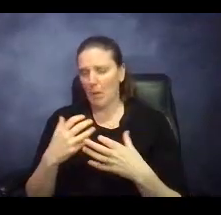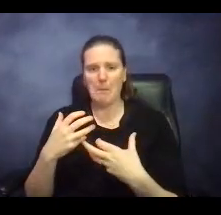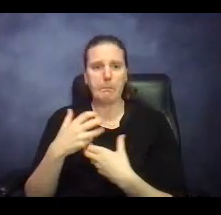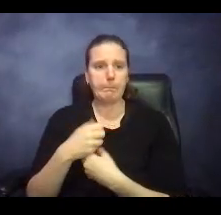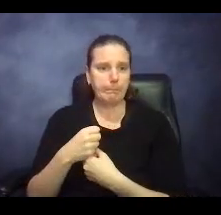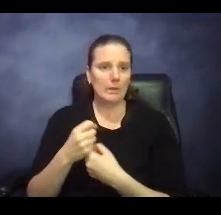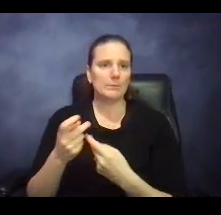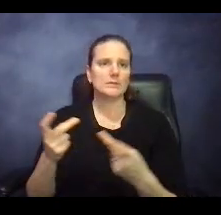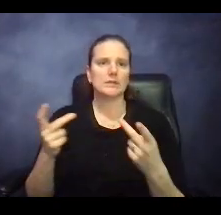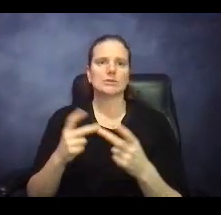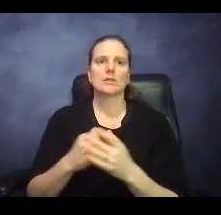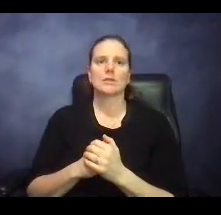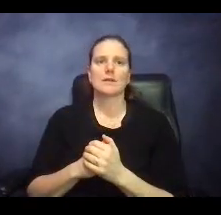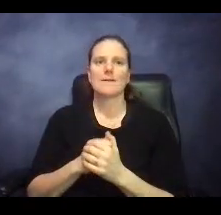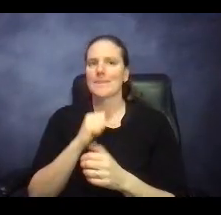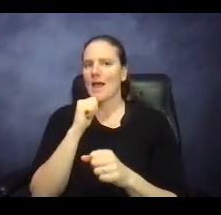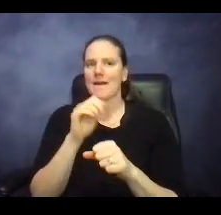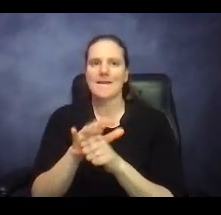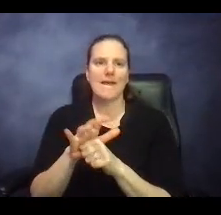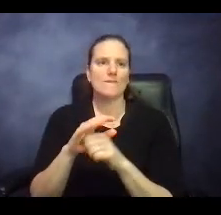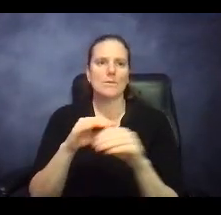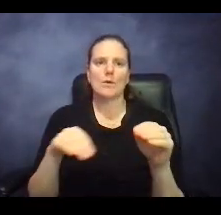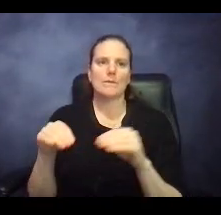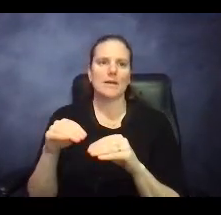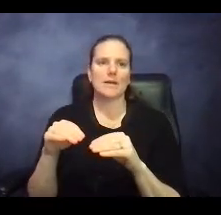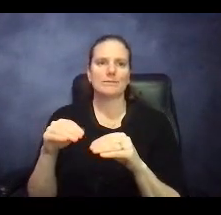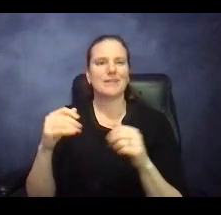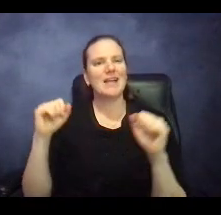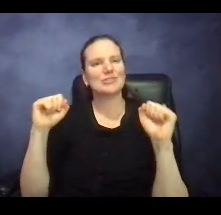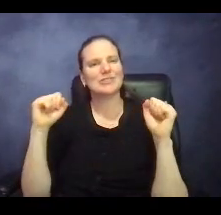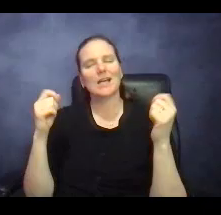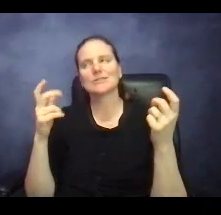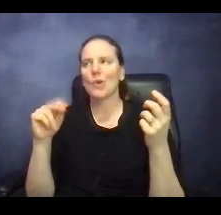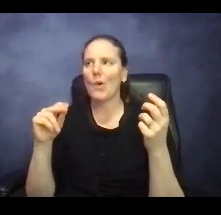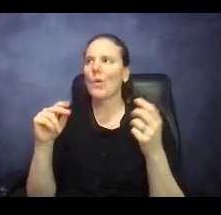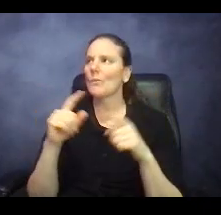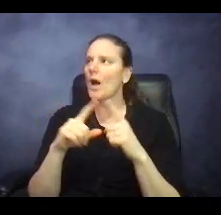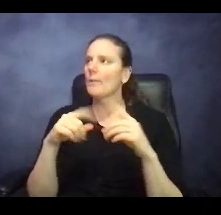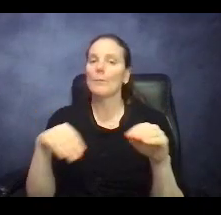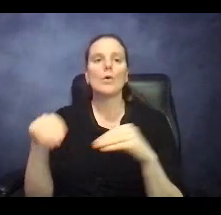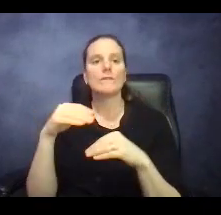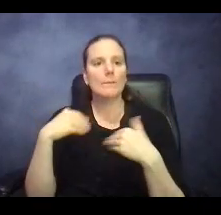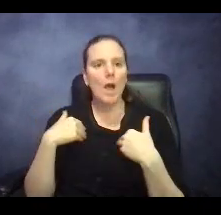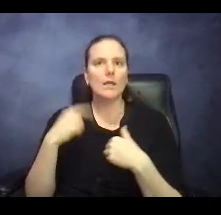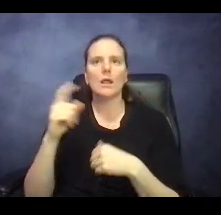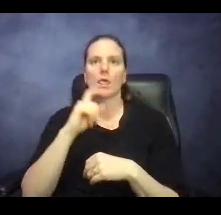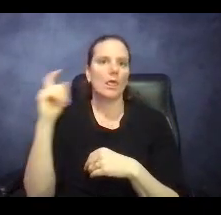And then lack of movement. And then, I don't mean just exercise, but like literally just moving your body. A lot of rigidity. So the ways